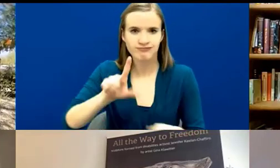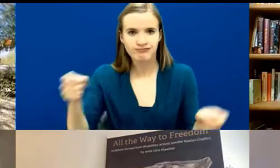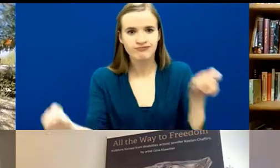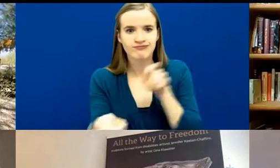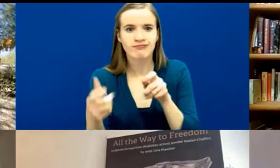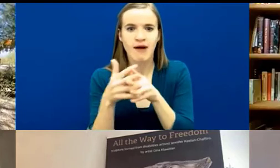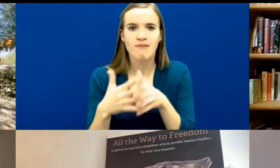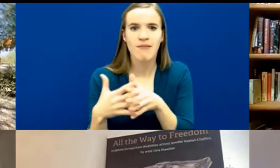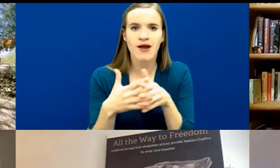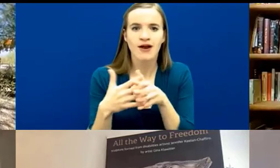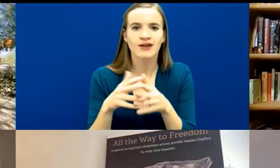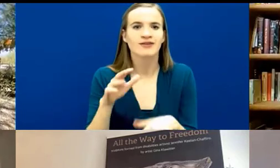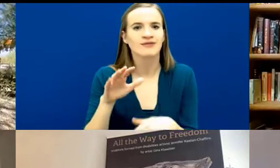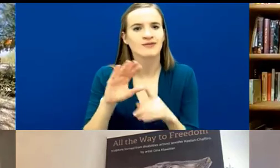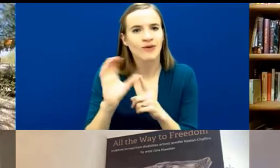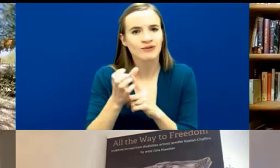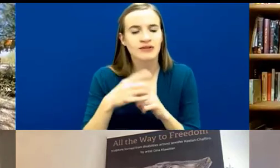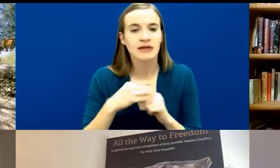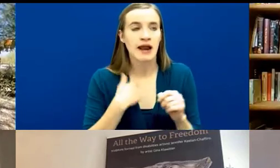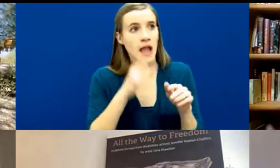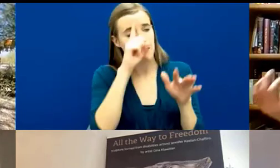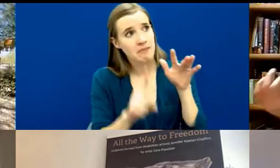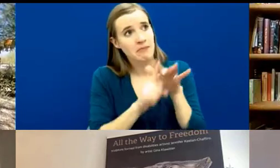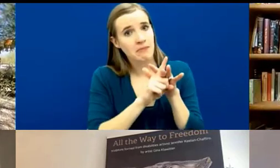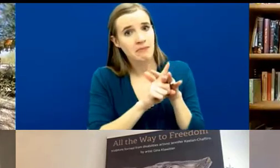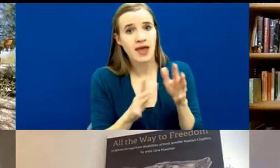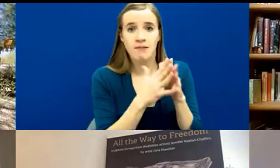with Disabilities Act. My other books are about things that happened either